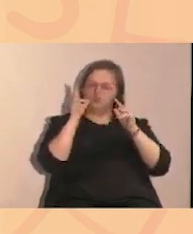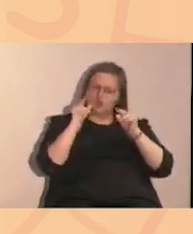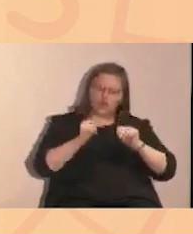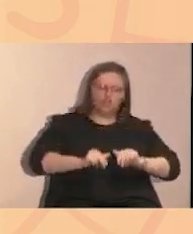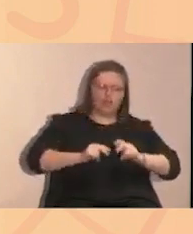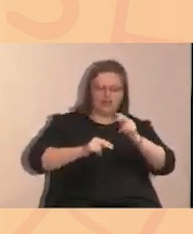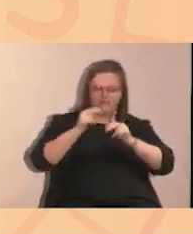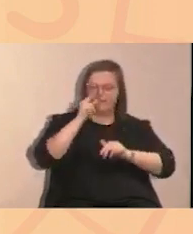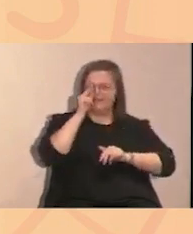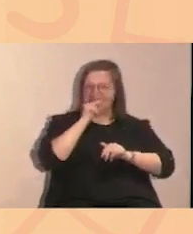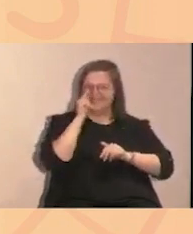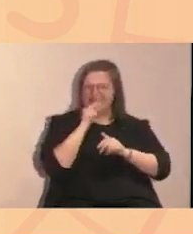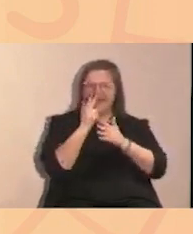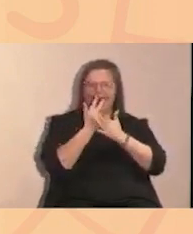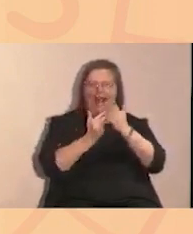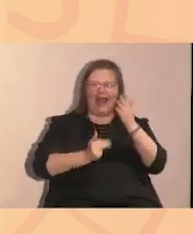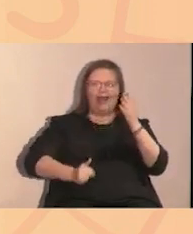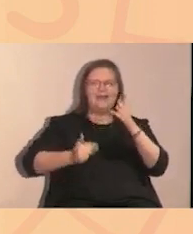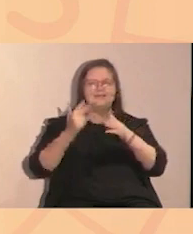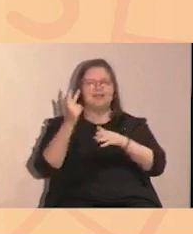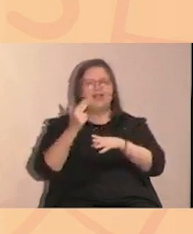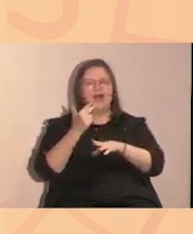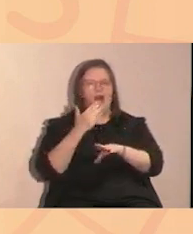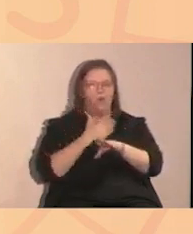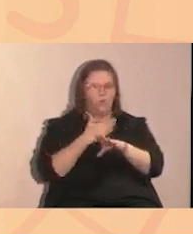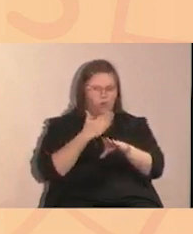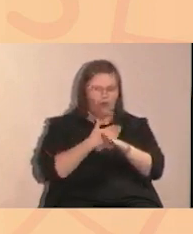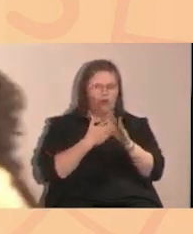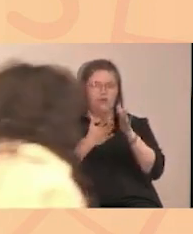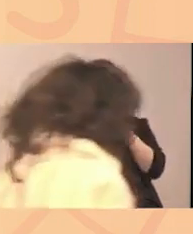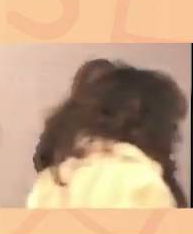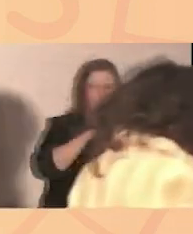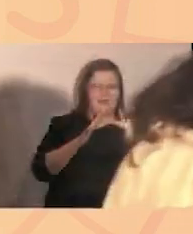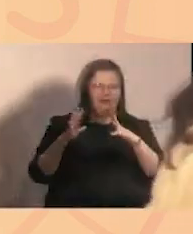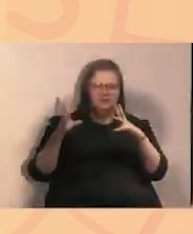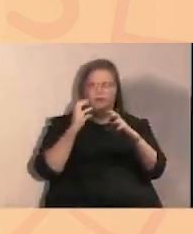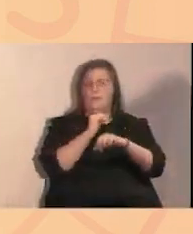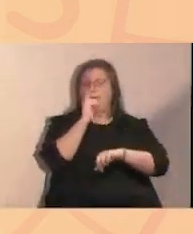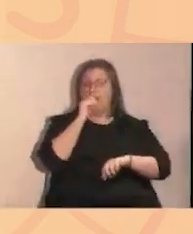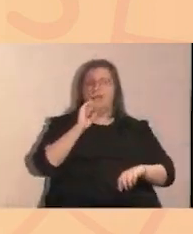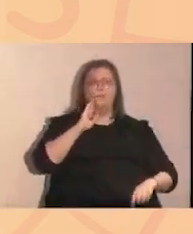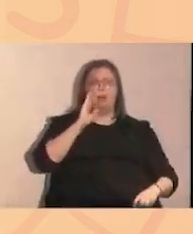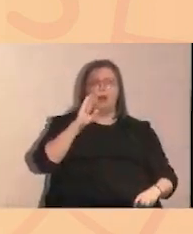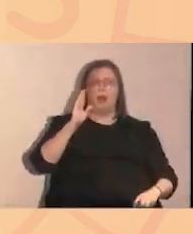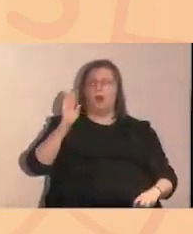artists and younger art workers in that work. And to wrap up, 'cause I could waffle on for quite a while.